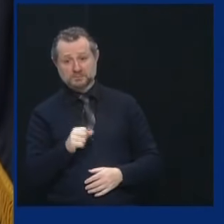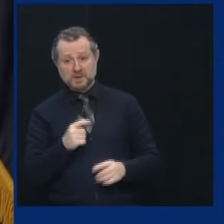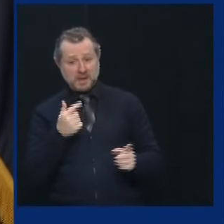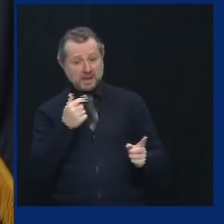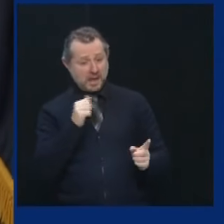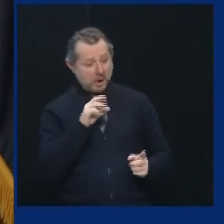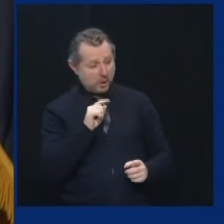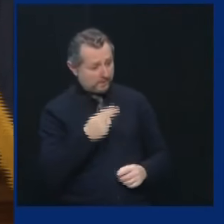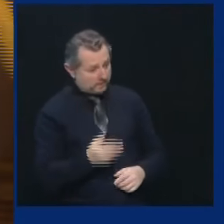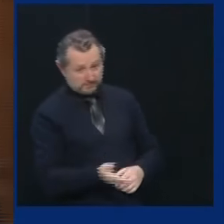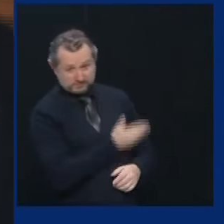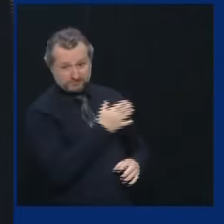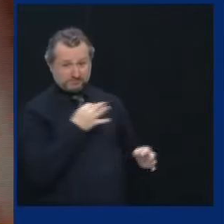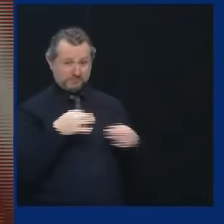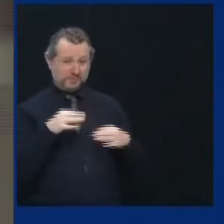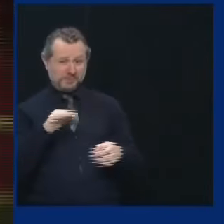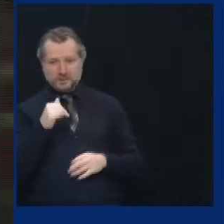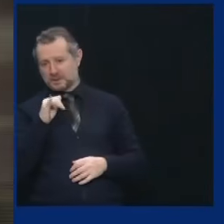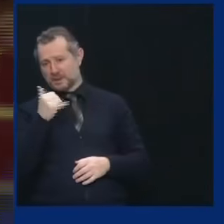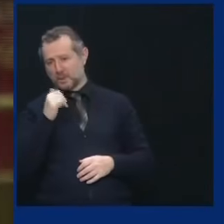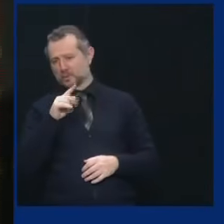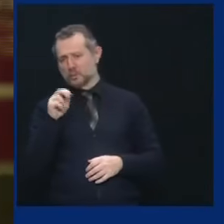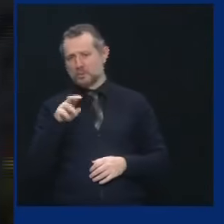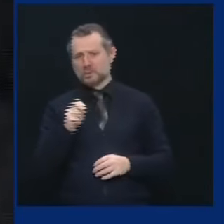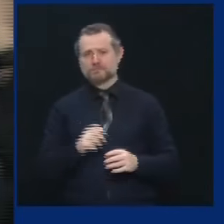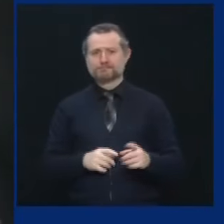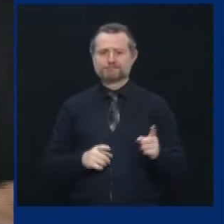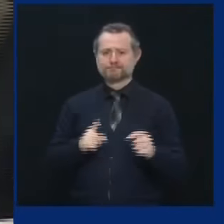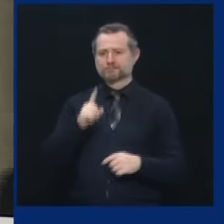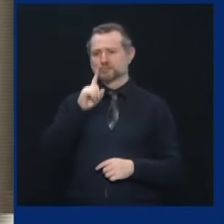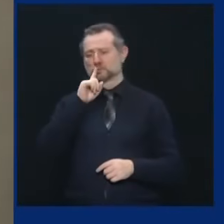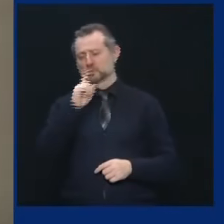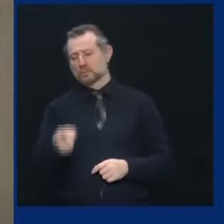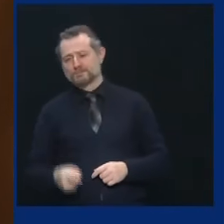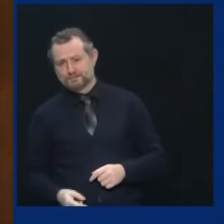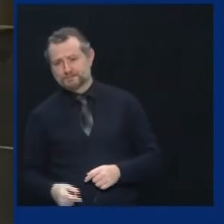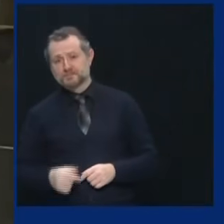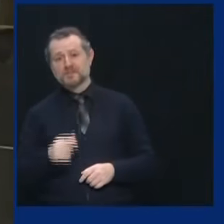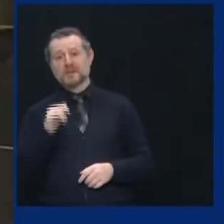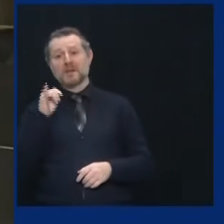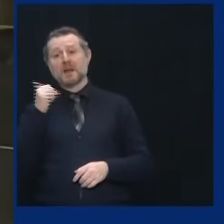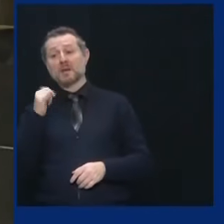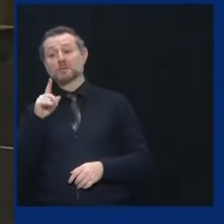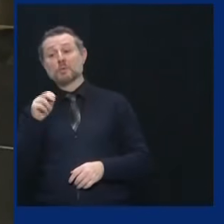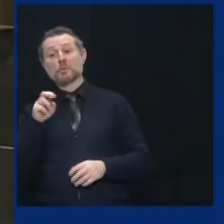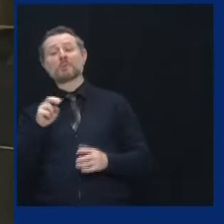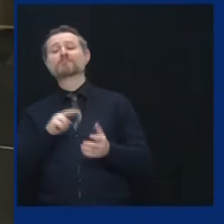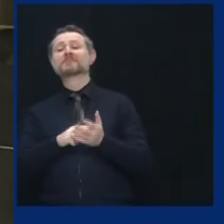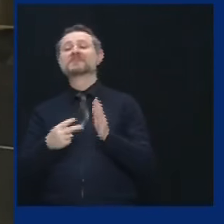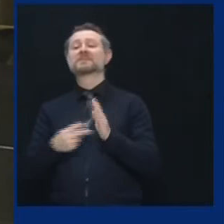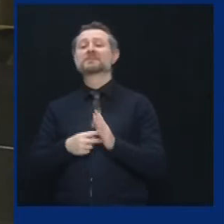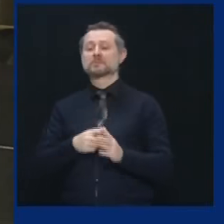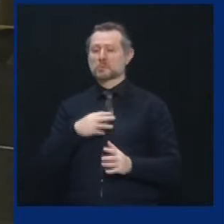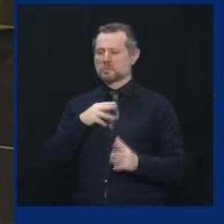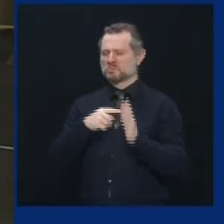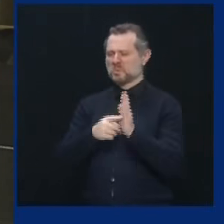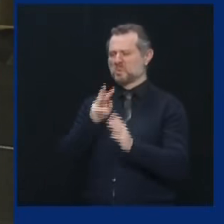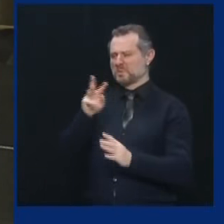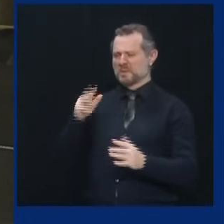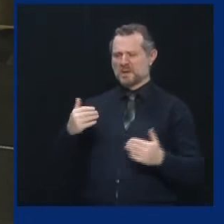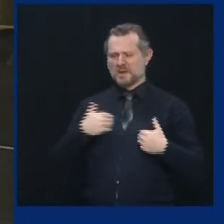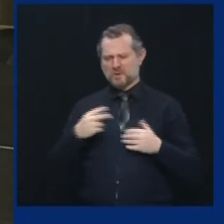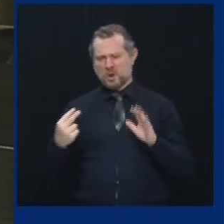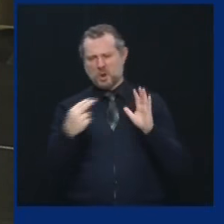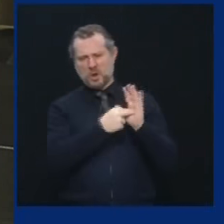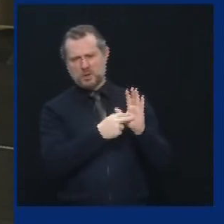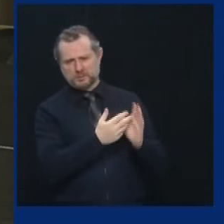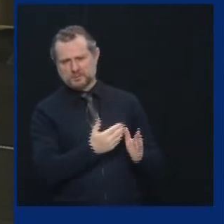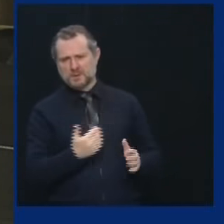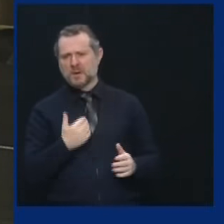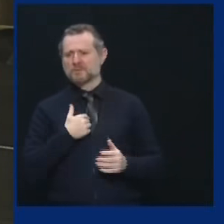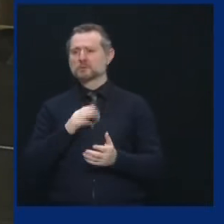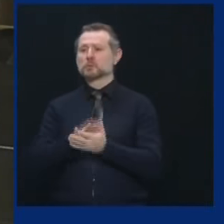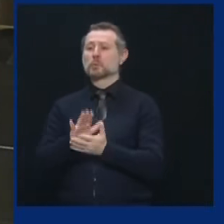AND, YES, THIS PRODUCES ANXIETY.